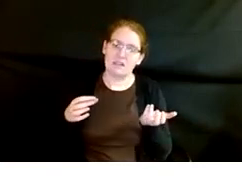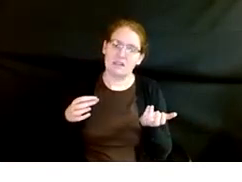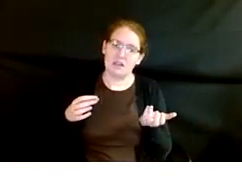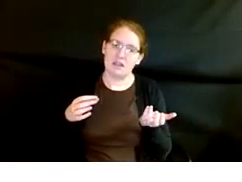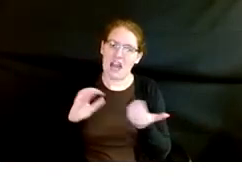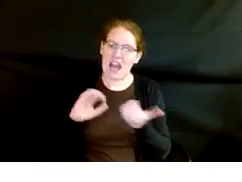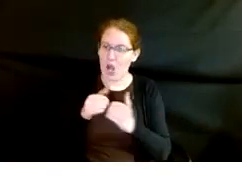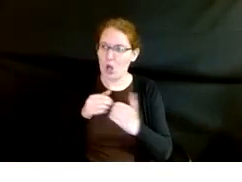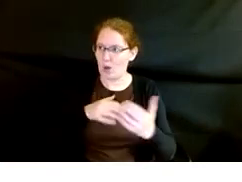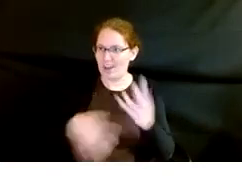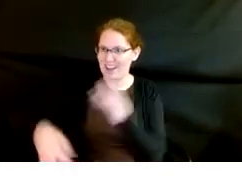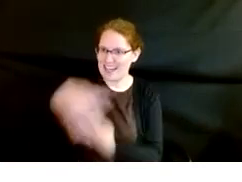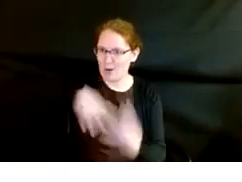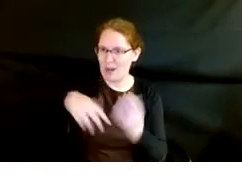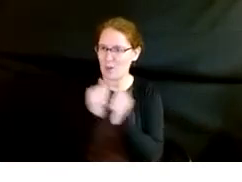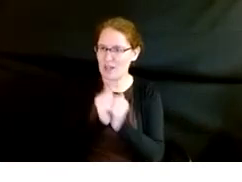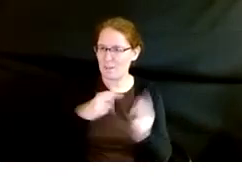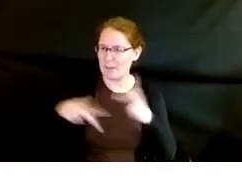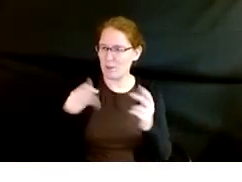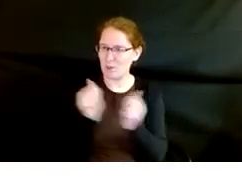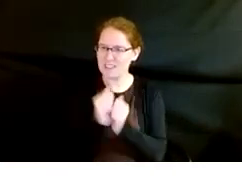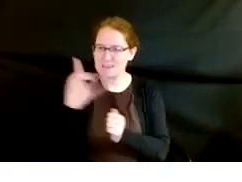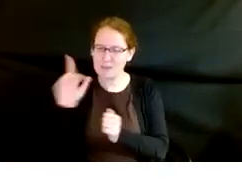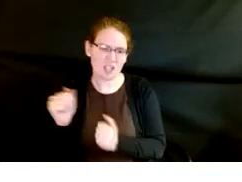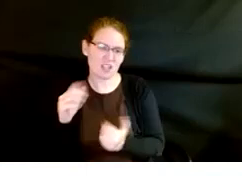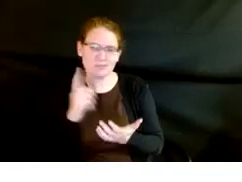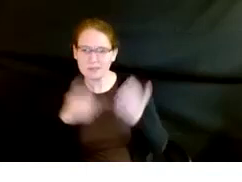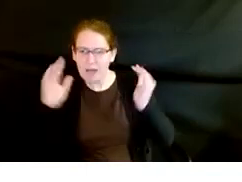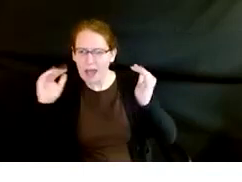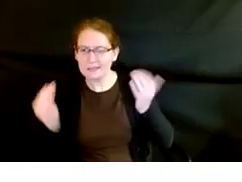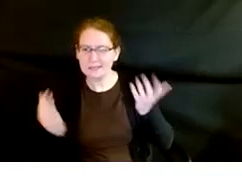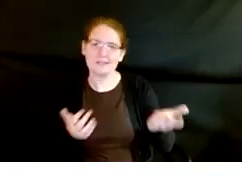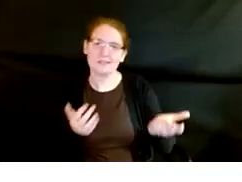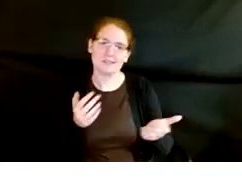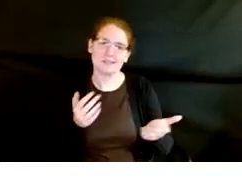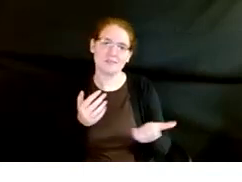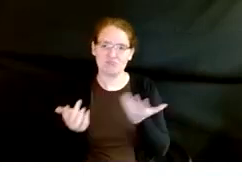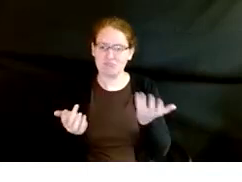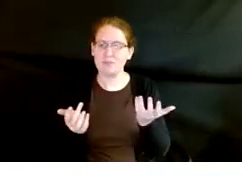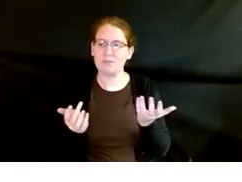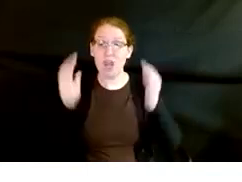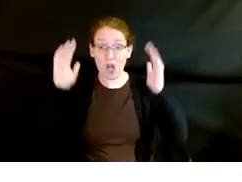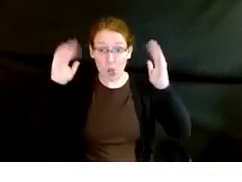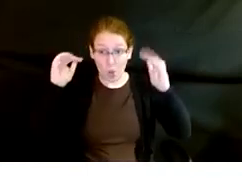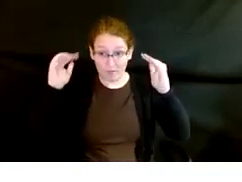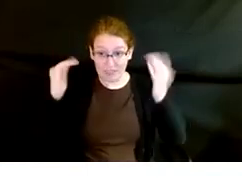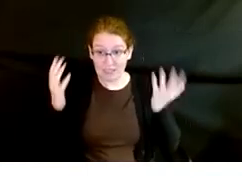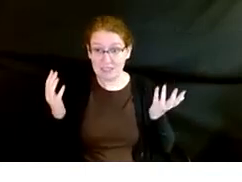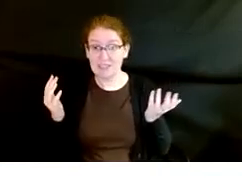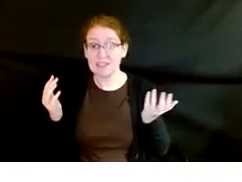people with disabilities, what to expect um and and hopefully um we can start...through, through those